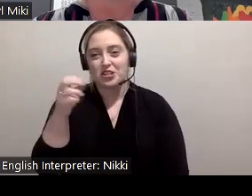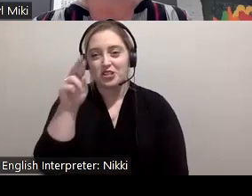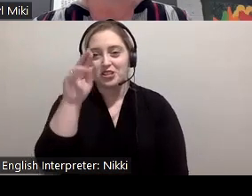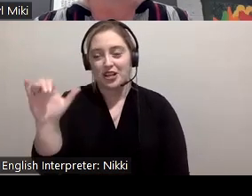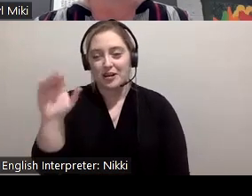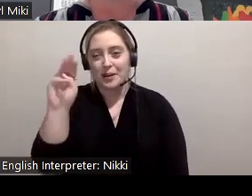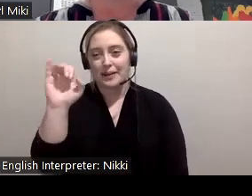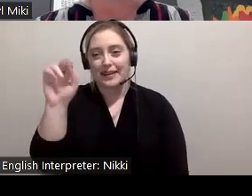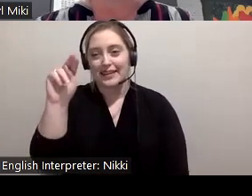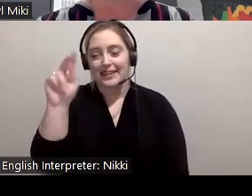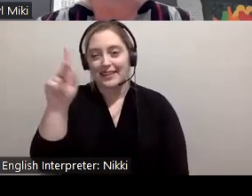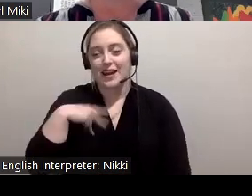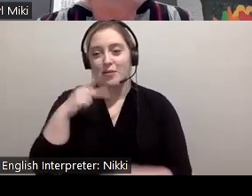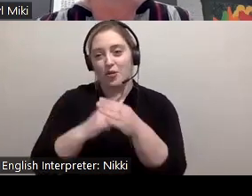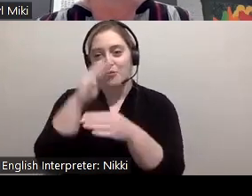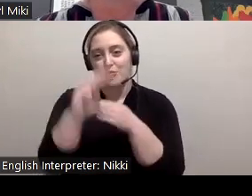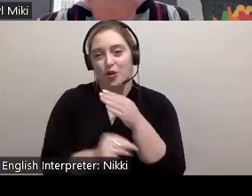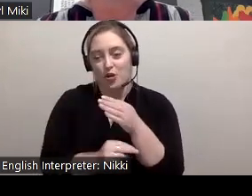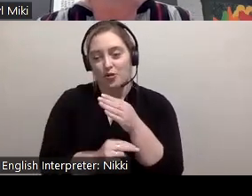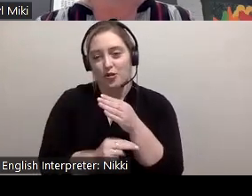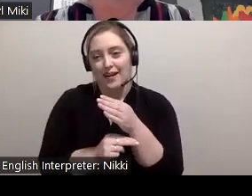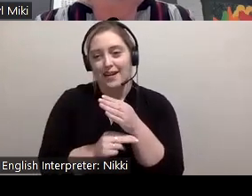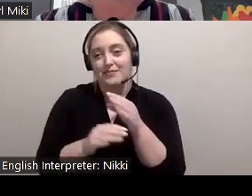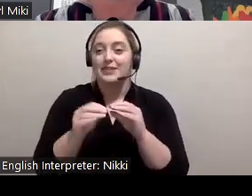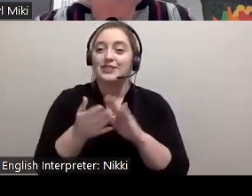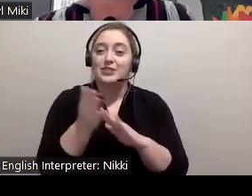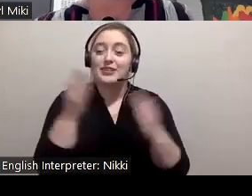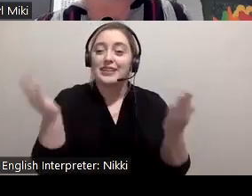consultant here at the Manitoba Arts Council. Uh tonight our